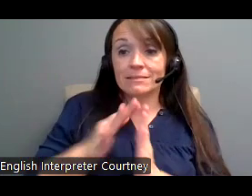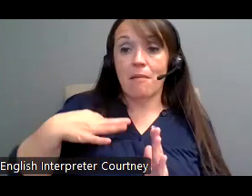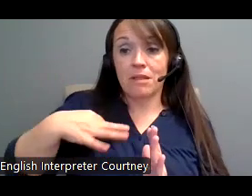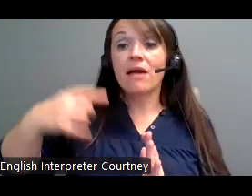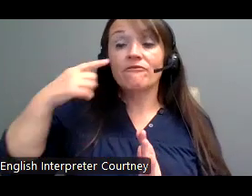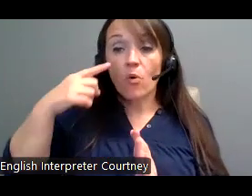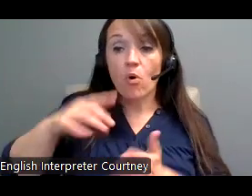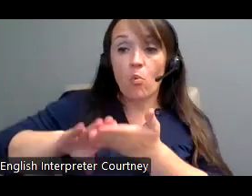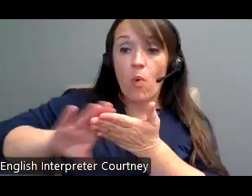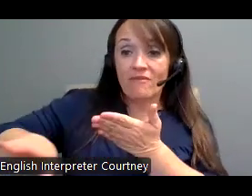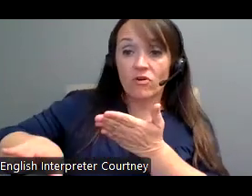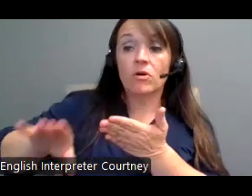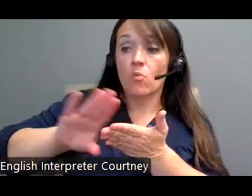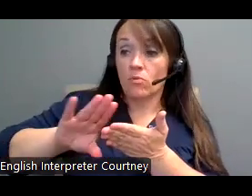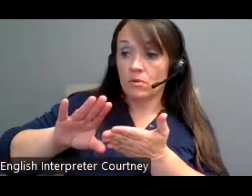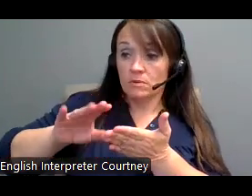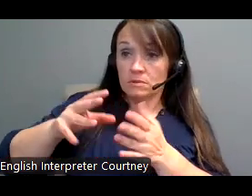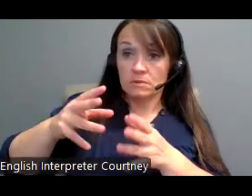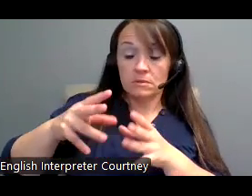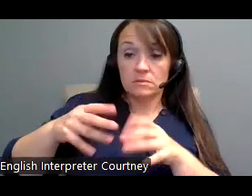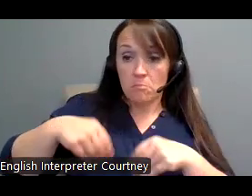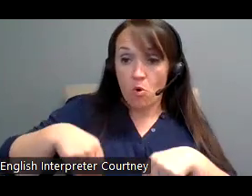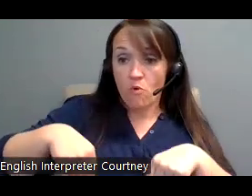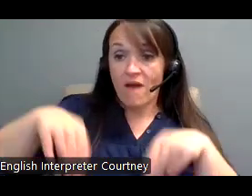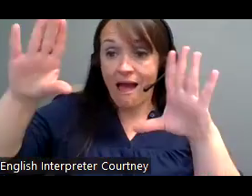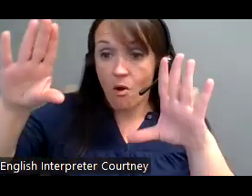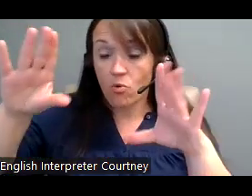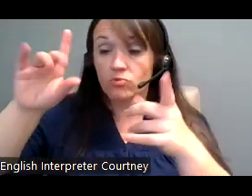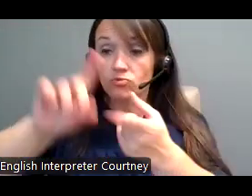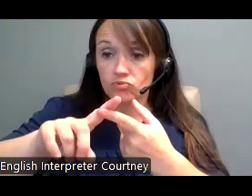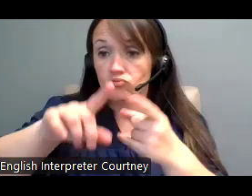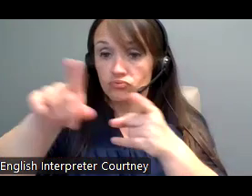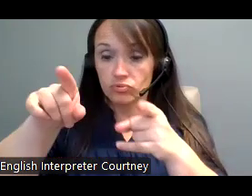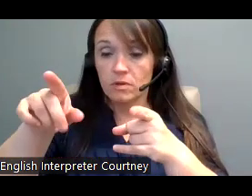of the community. But you do have to choose between living in an institution and getting